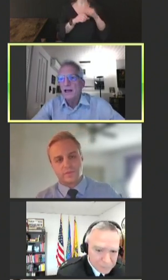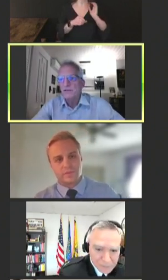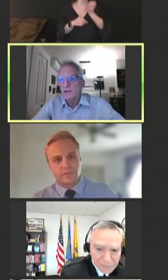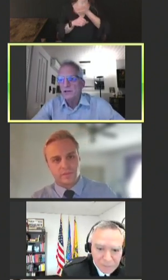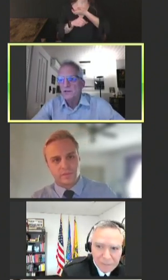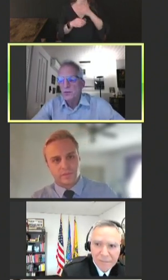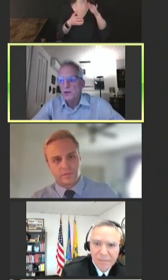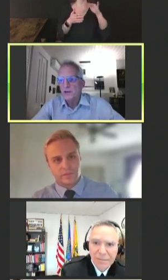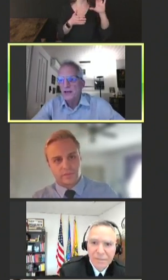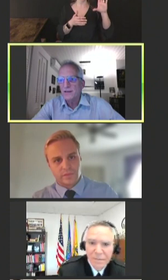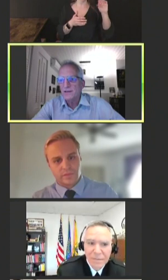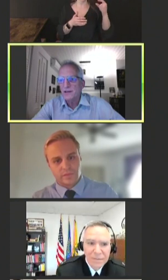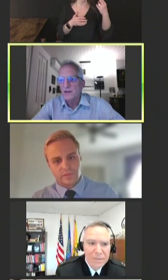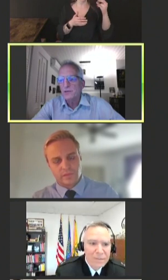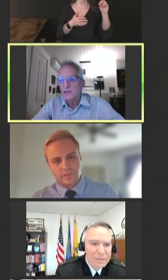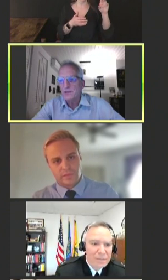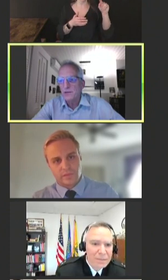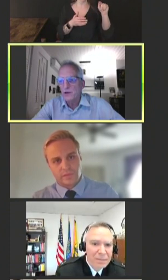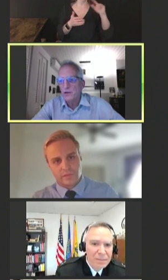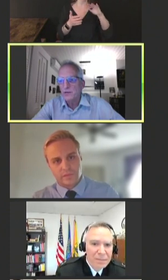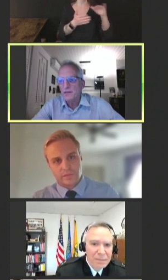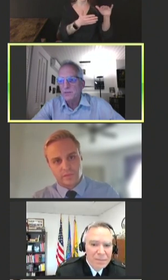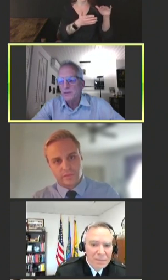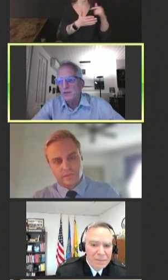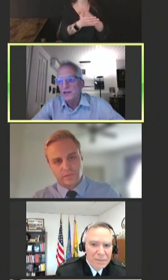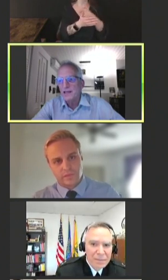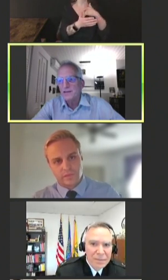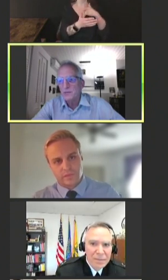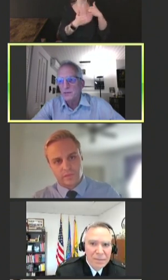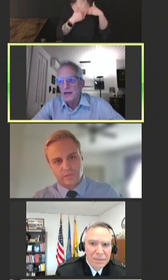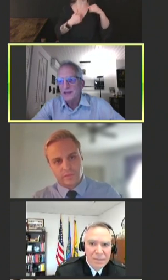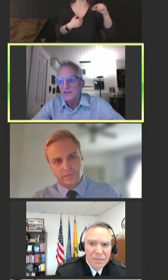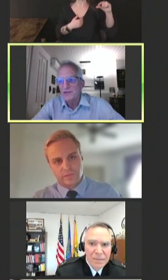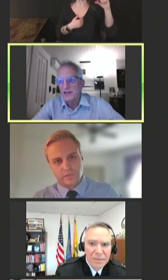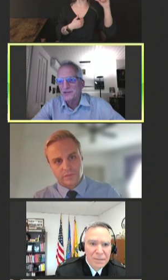evidence to point at a risk of Long-COVID in people with asymptomatic infection.